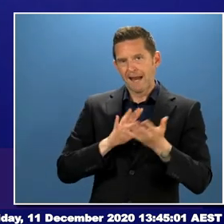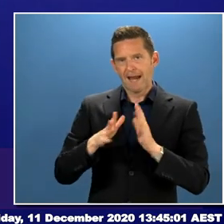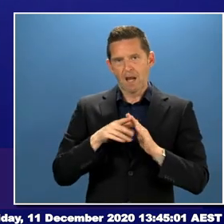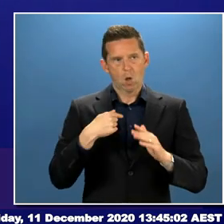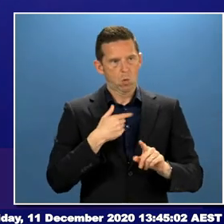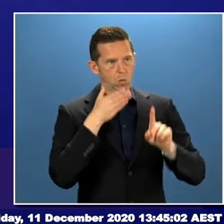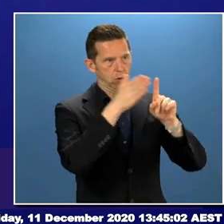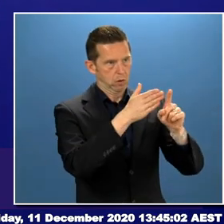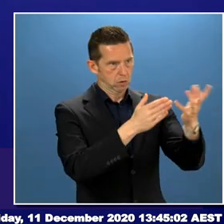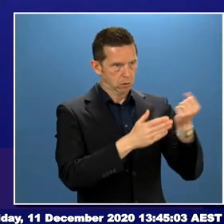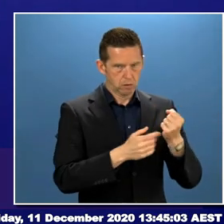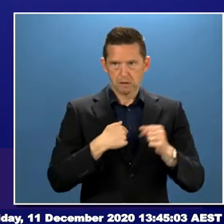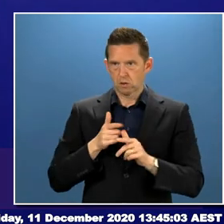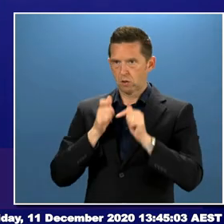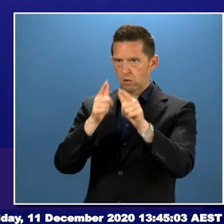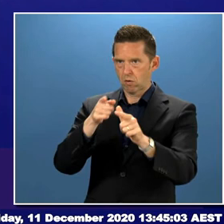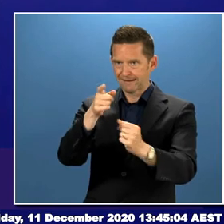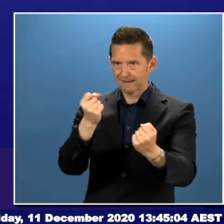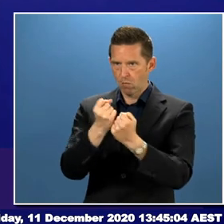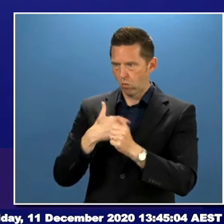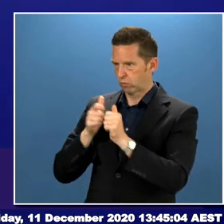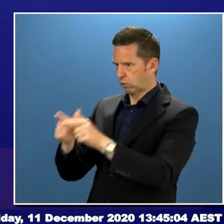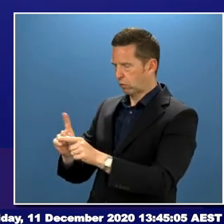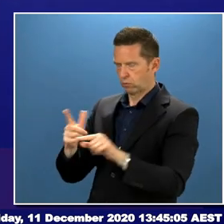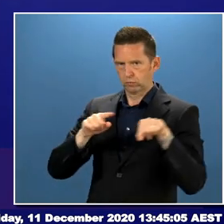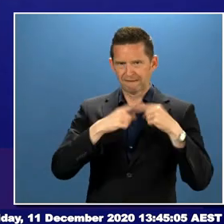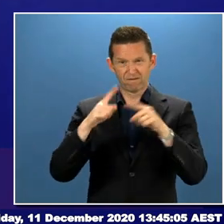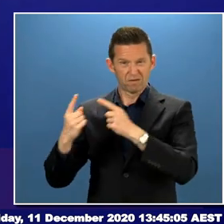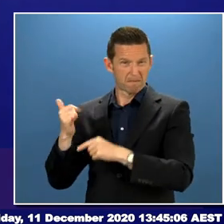We need to consider whether changes are needed to simplify the systems and to